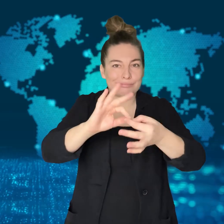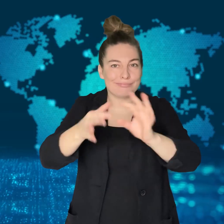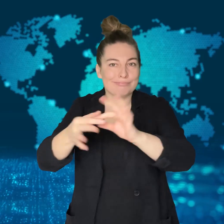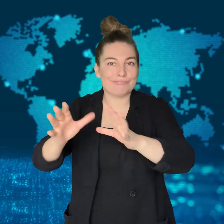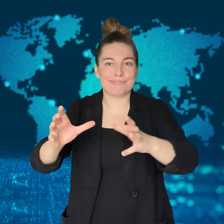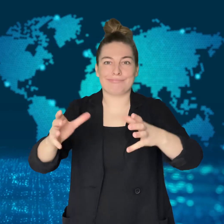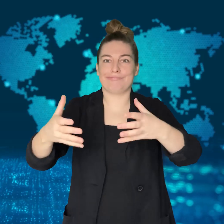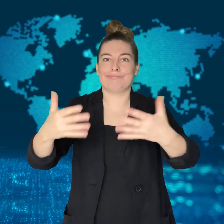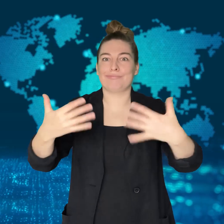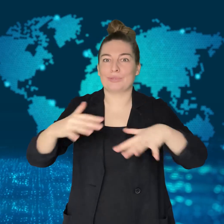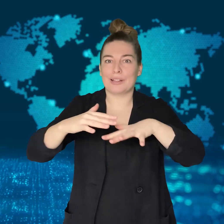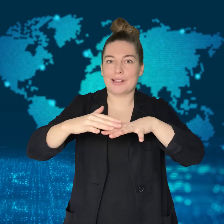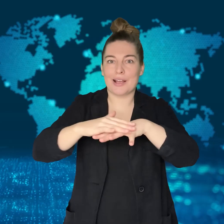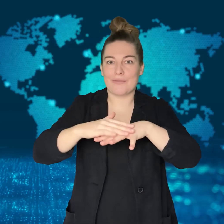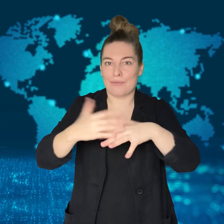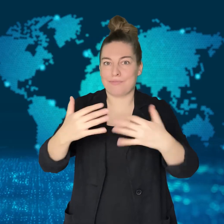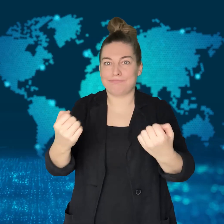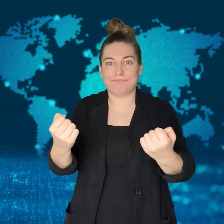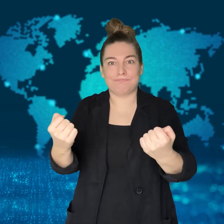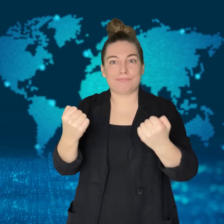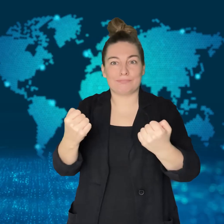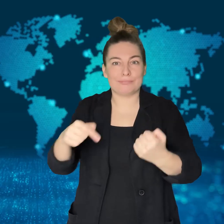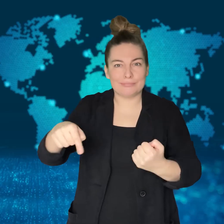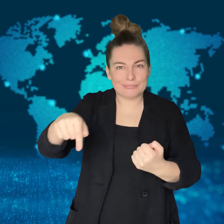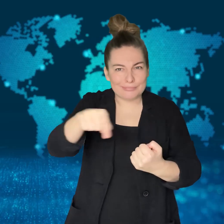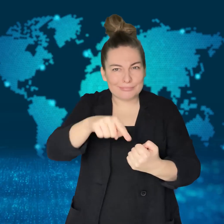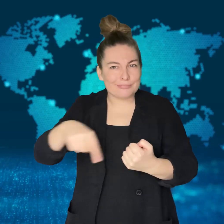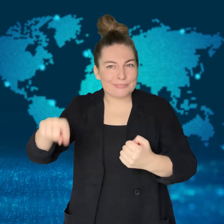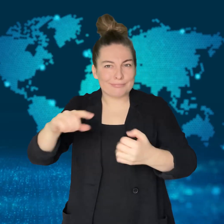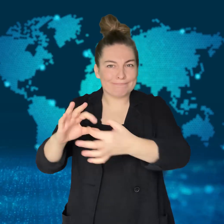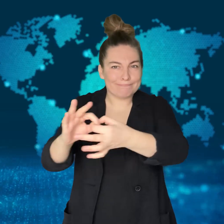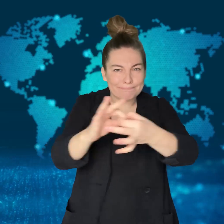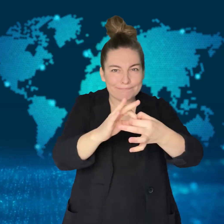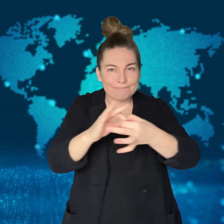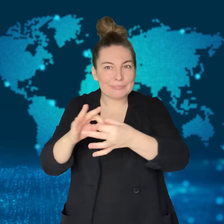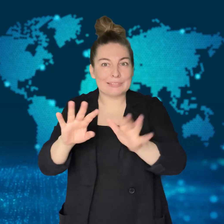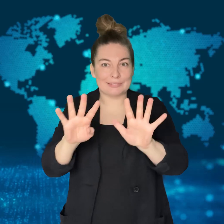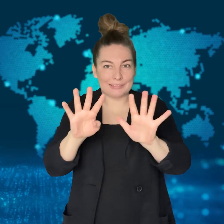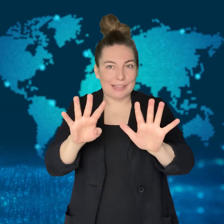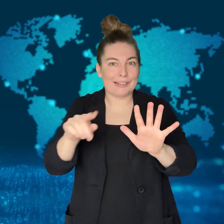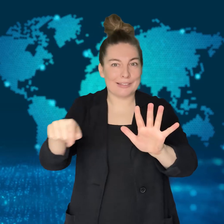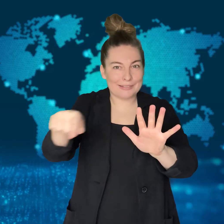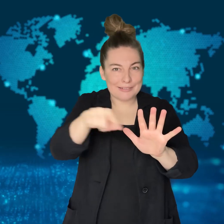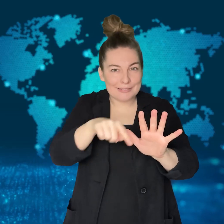The ring consisted of nine people who were caught